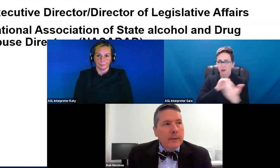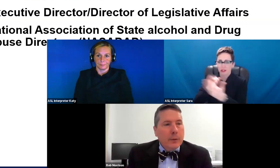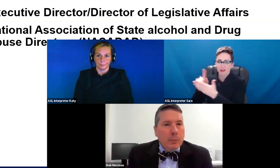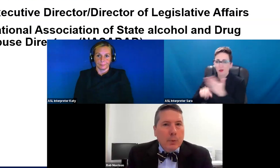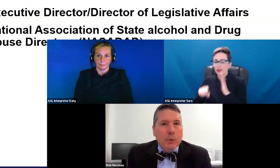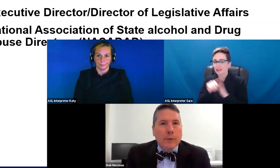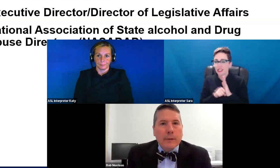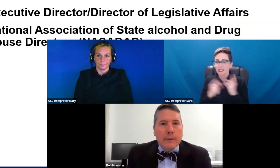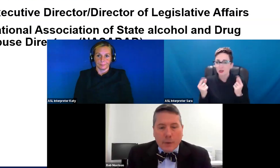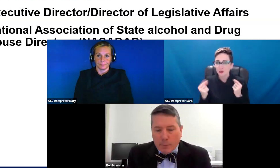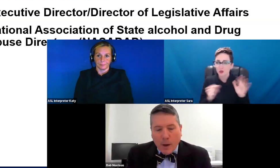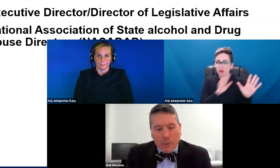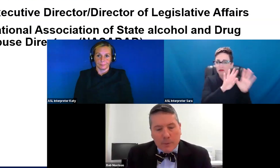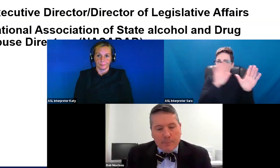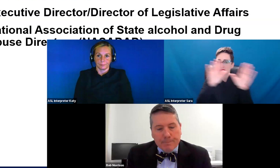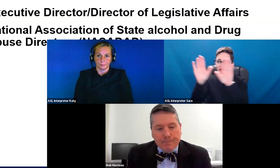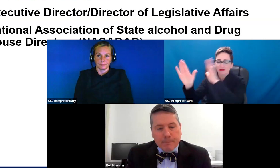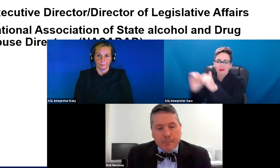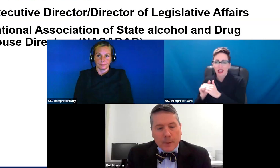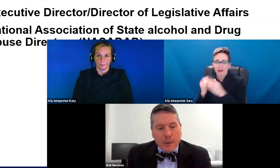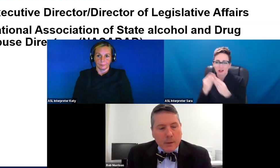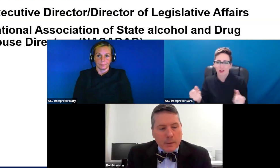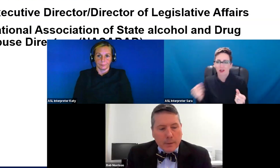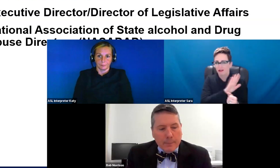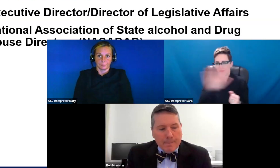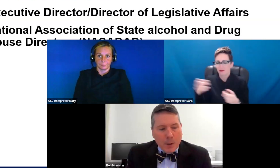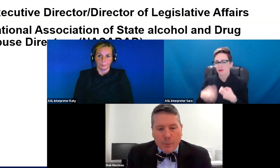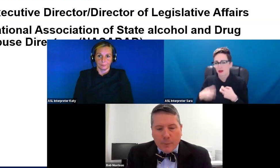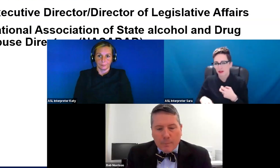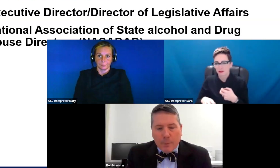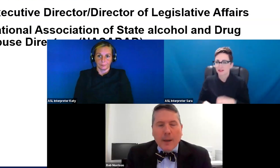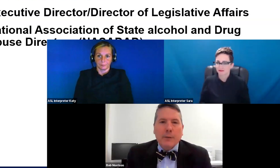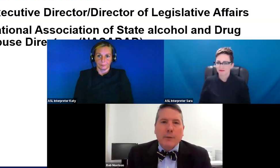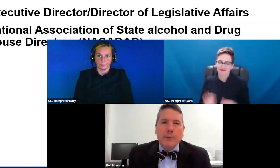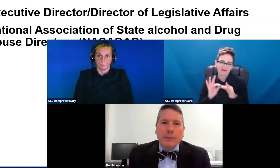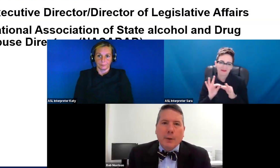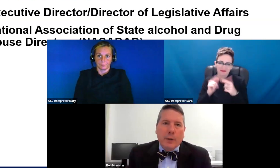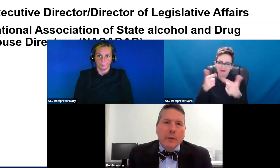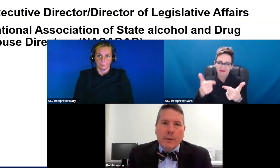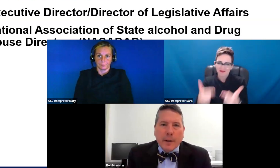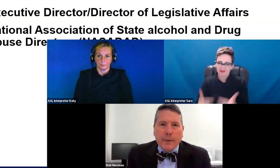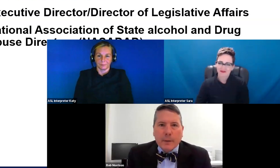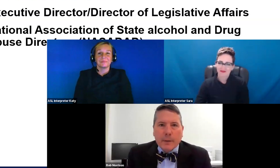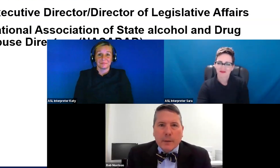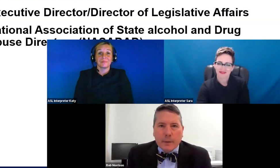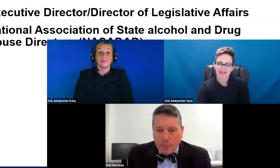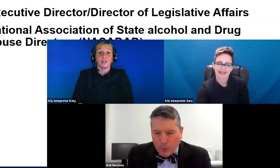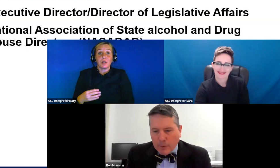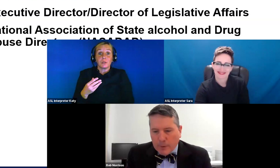to improve and solve problems. And over the past few years, I've had the privilege